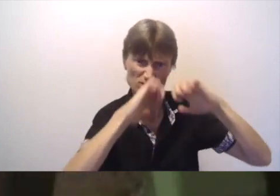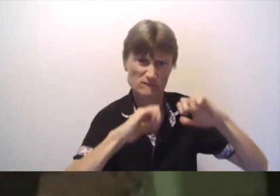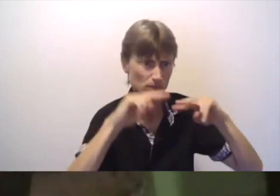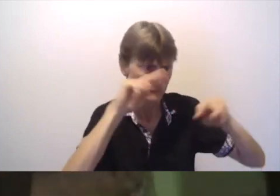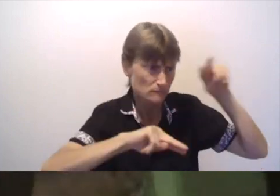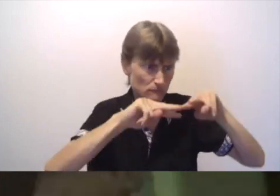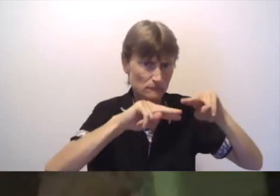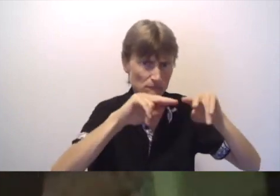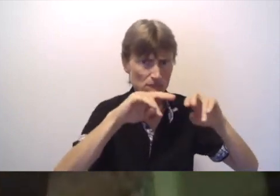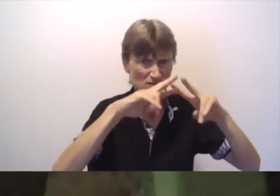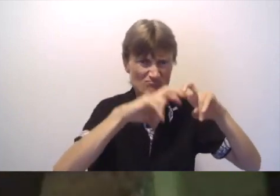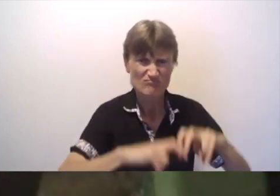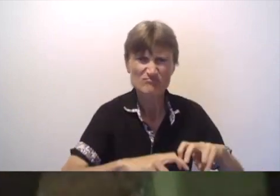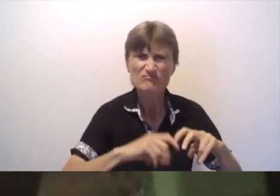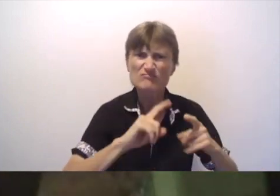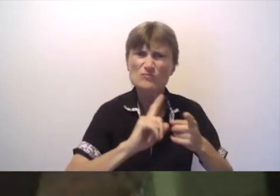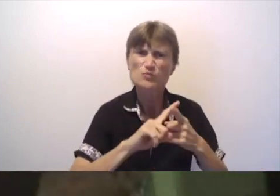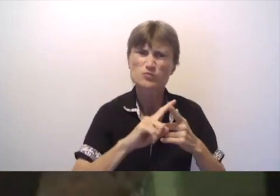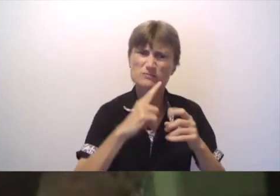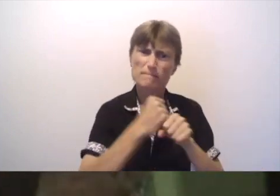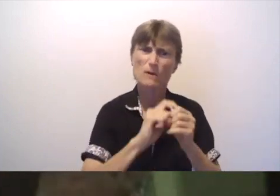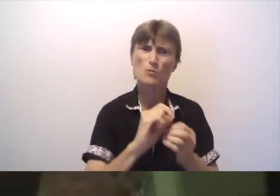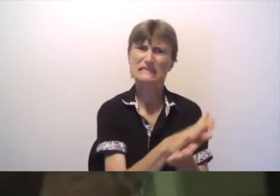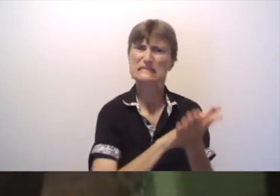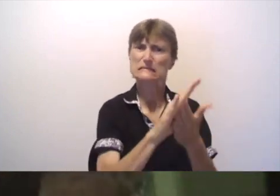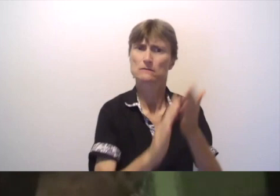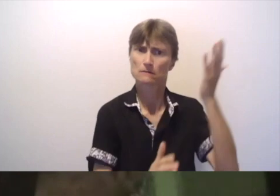seeing which is um applying a cultural lens to